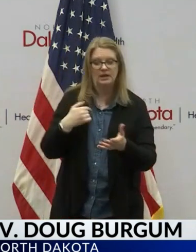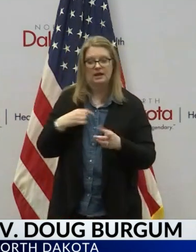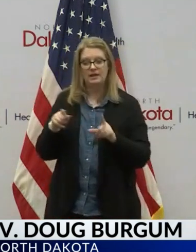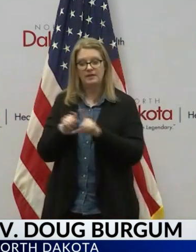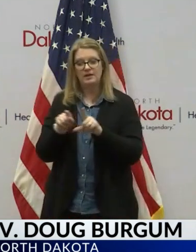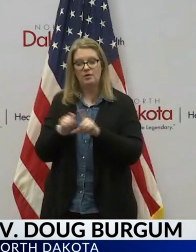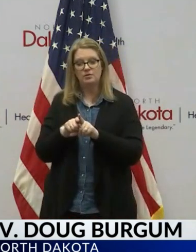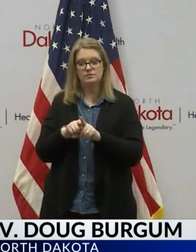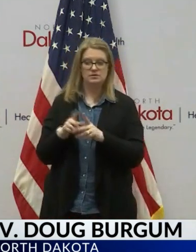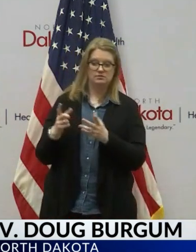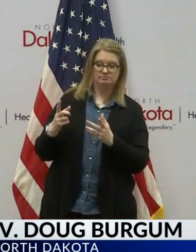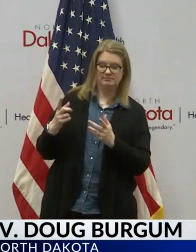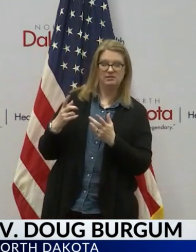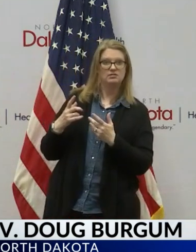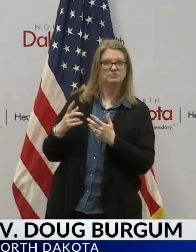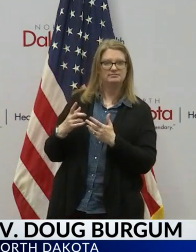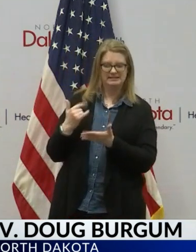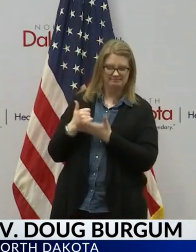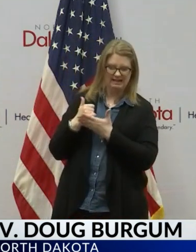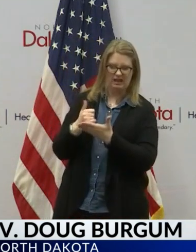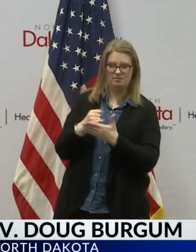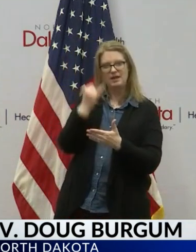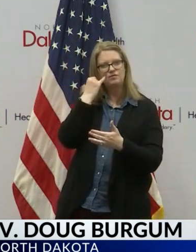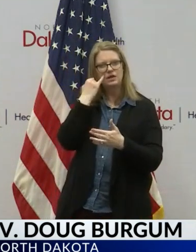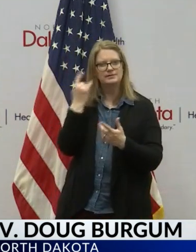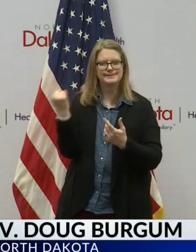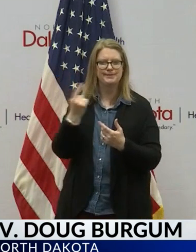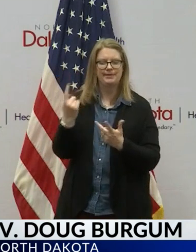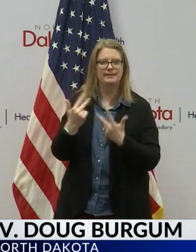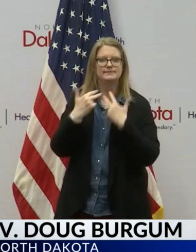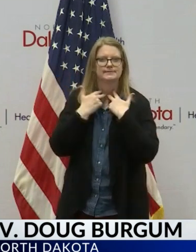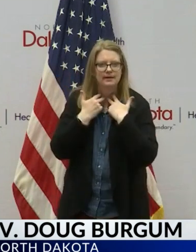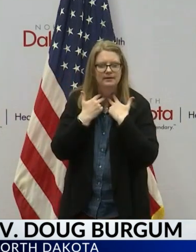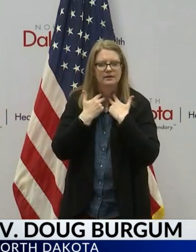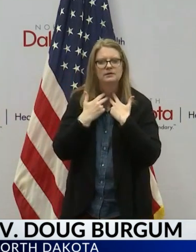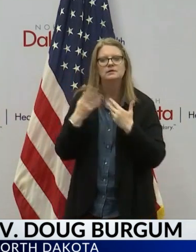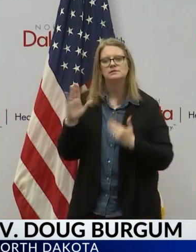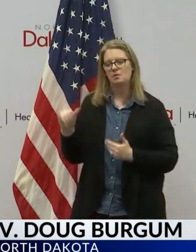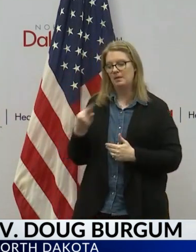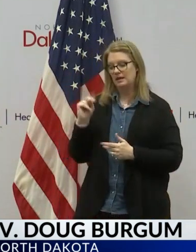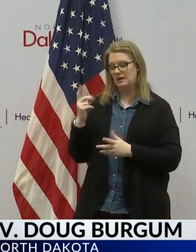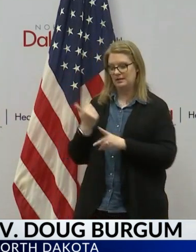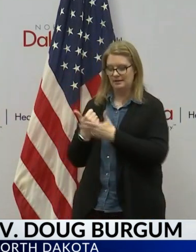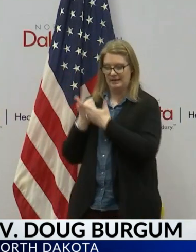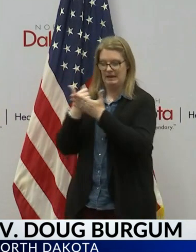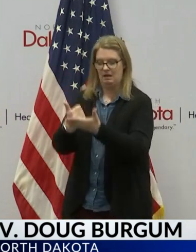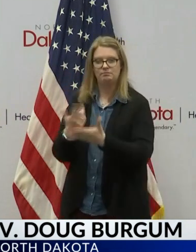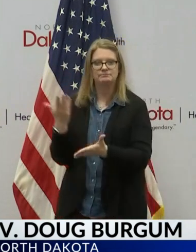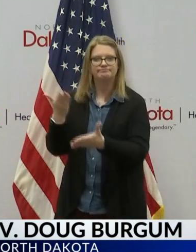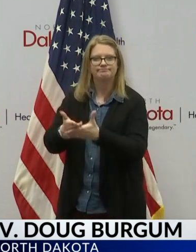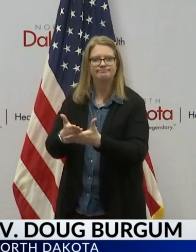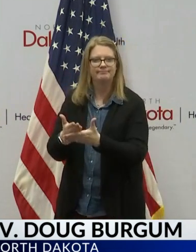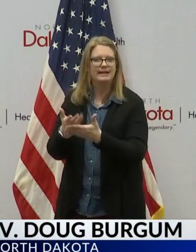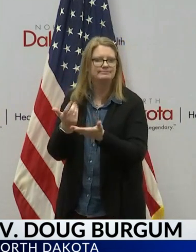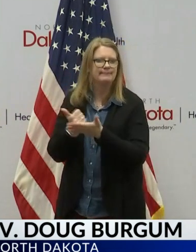NORTH DAKOTA FILL IN THE GAPS BETWEEN THE FEDERAL PROGRAMS AS THEY BECOME MORE CLEAR. THE CLEAR TEE. FEDERAL PROGRAM PROGRAM IS